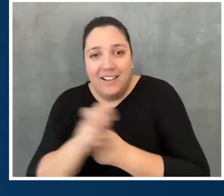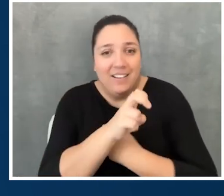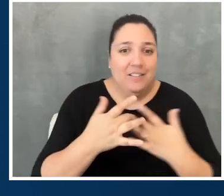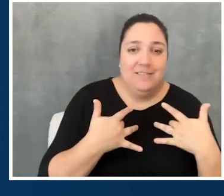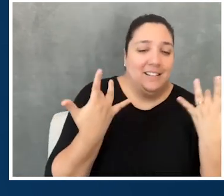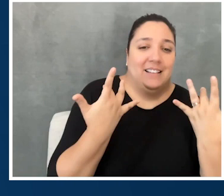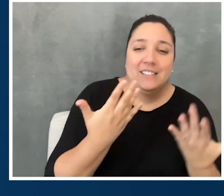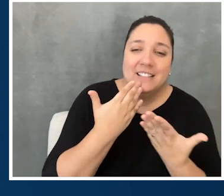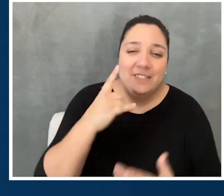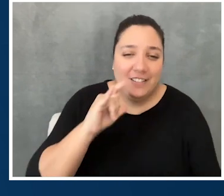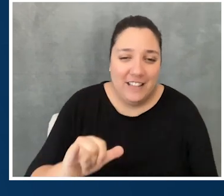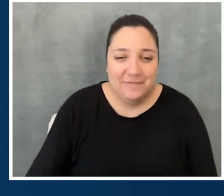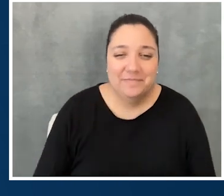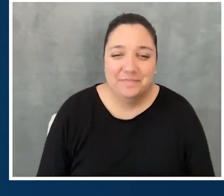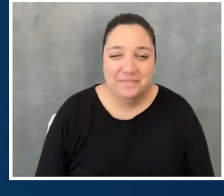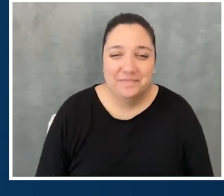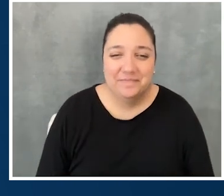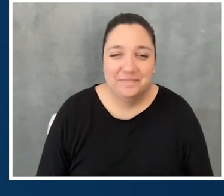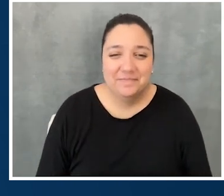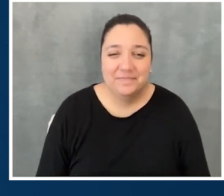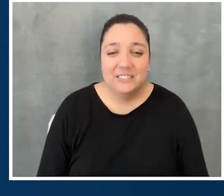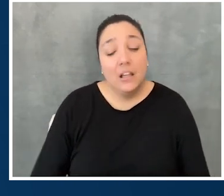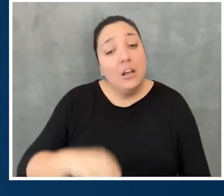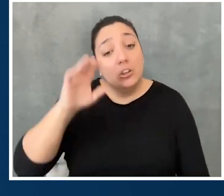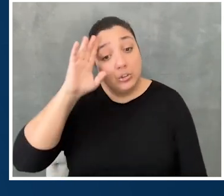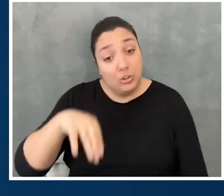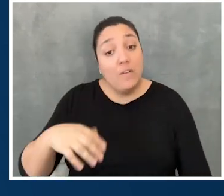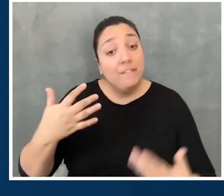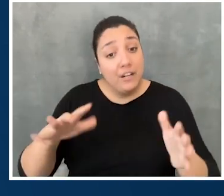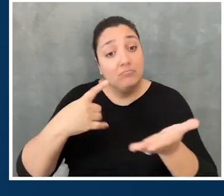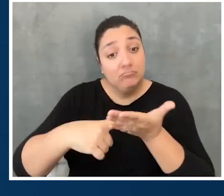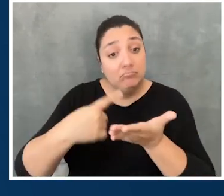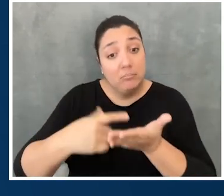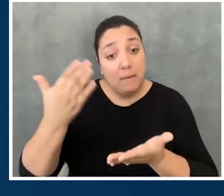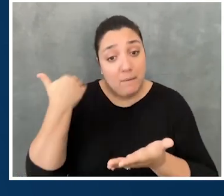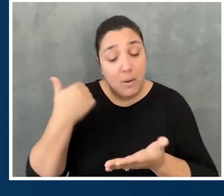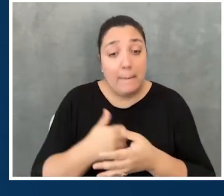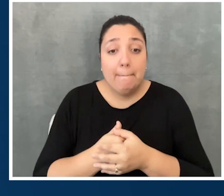so thank you so much for that. And, you know, we did talk about this a little bit before